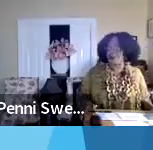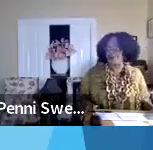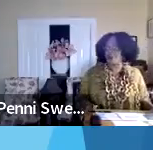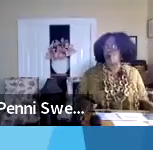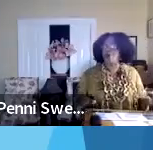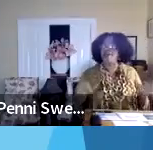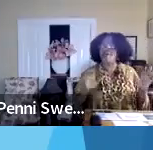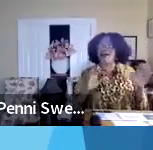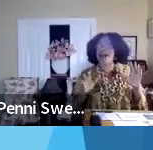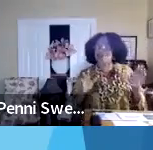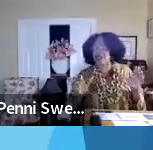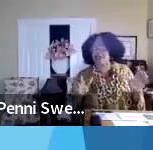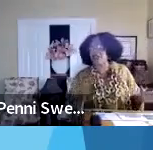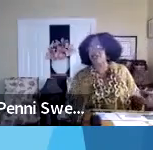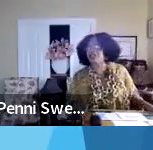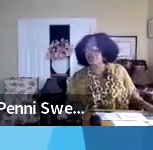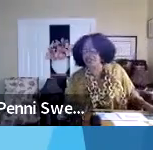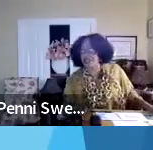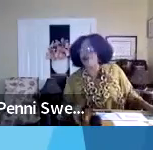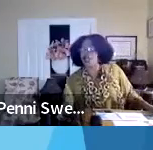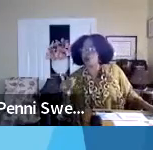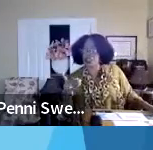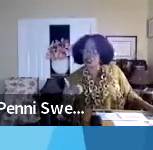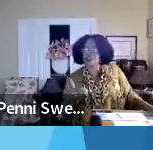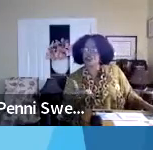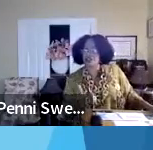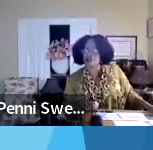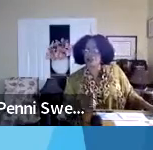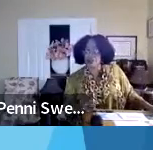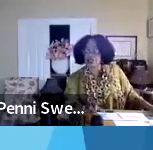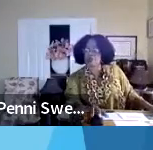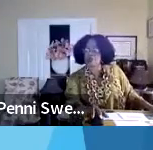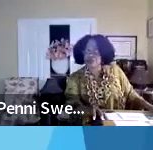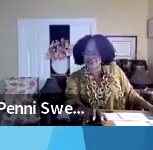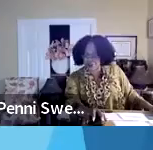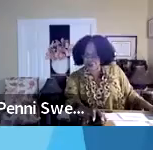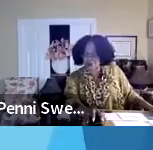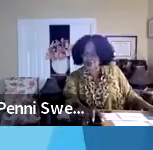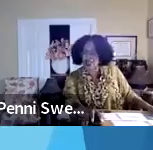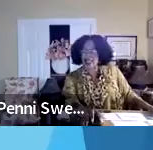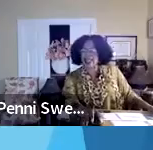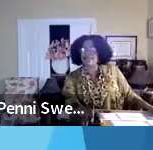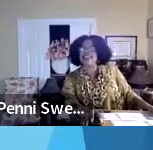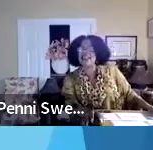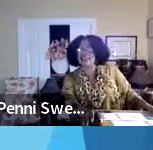They will determine if they will take questions and answers following the presentations. But